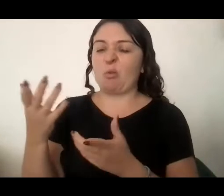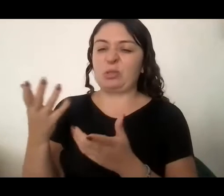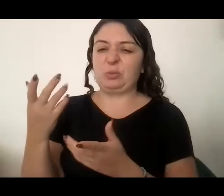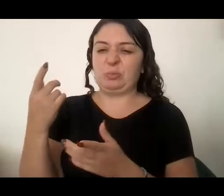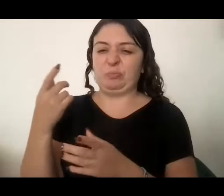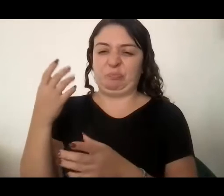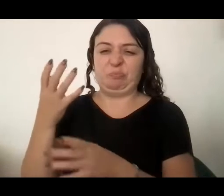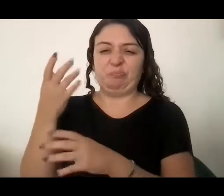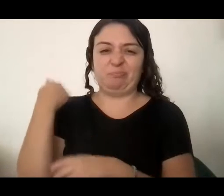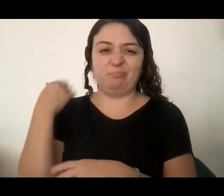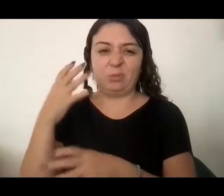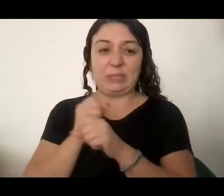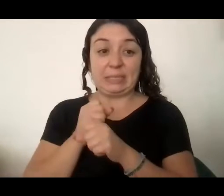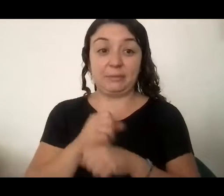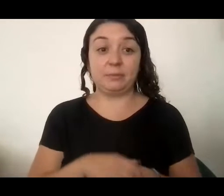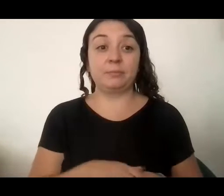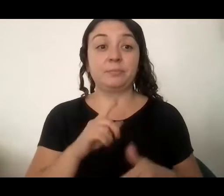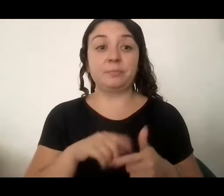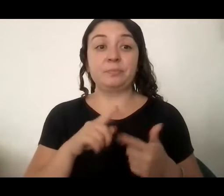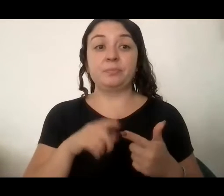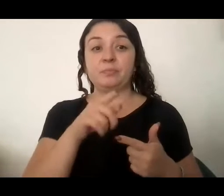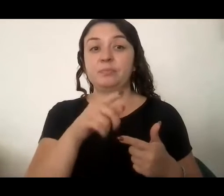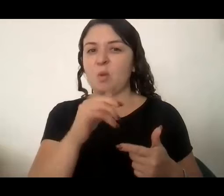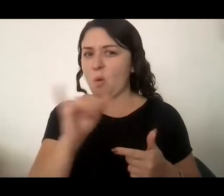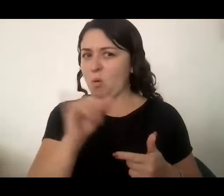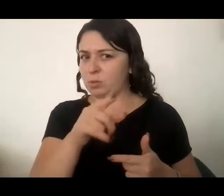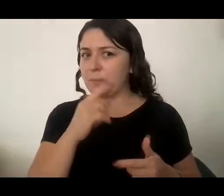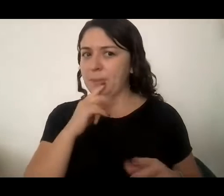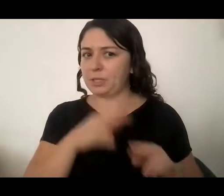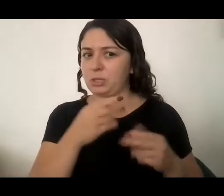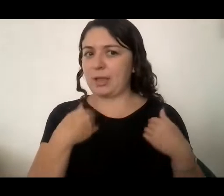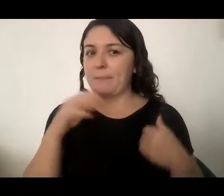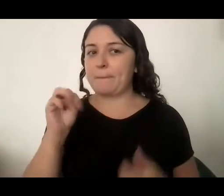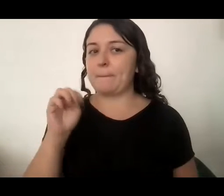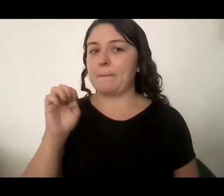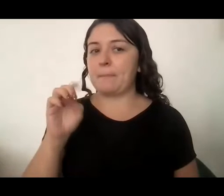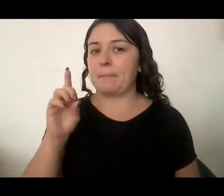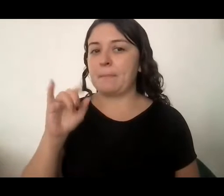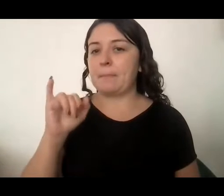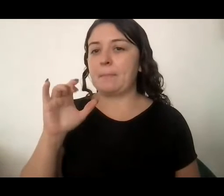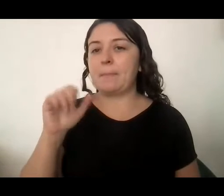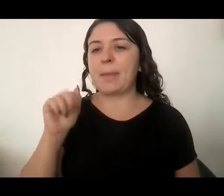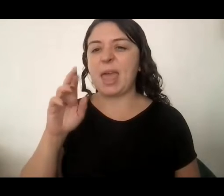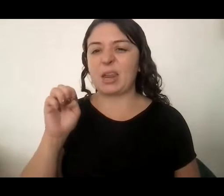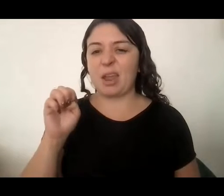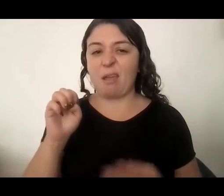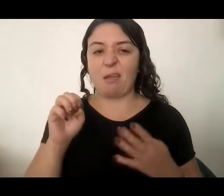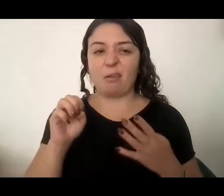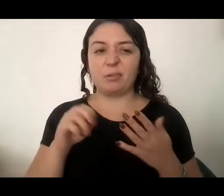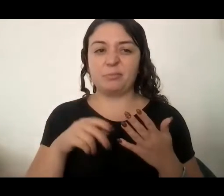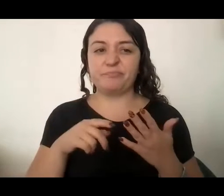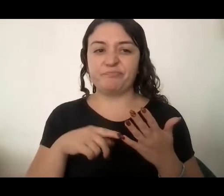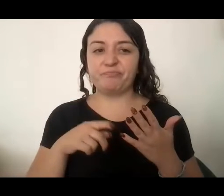us that Jana also has Medicare. And you learned that a person who is eligible for